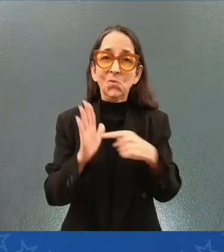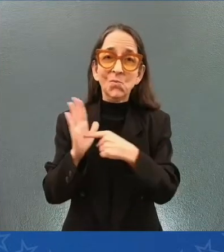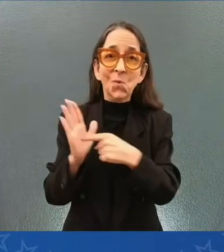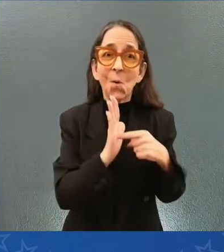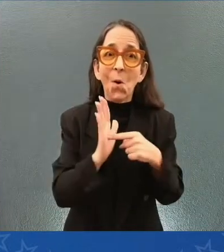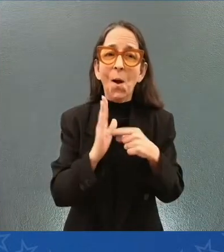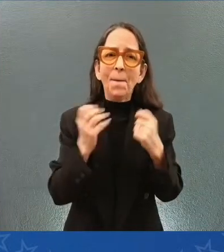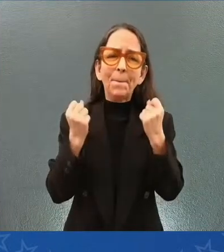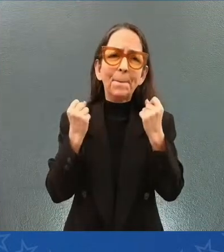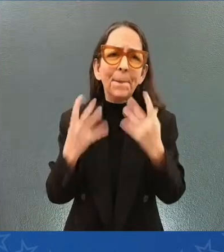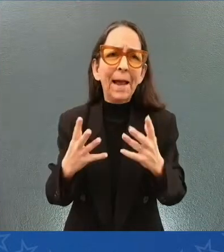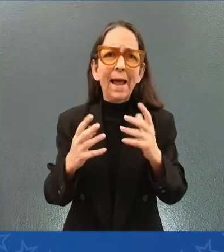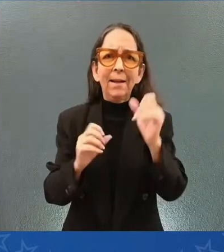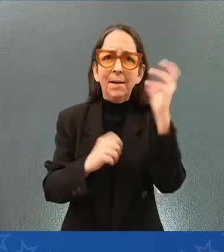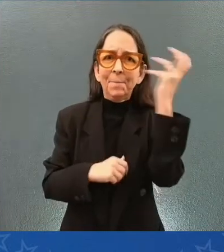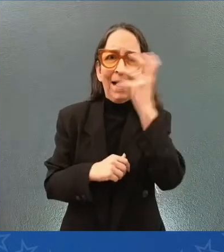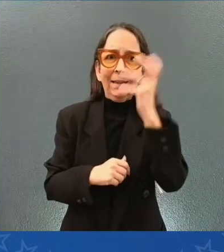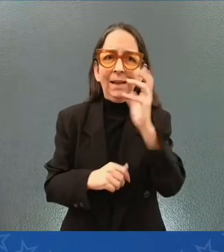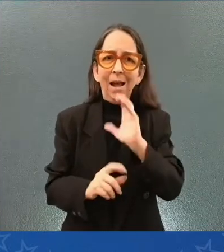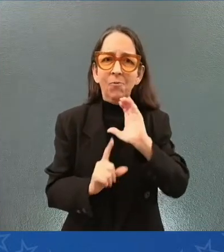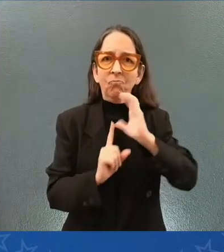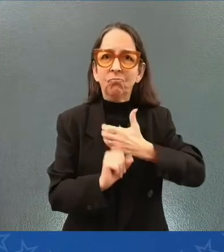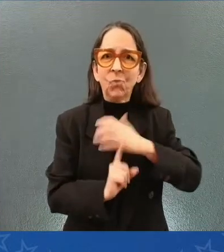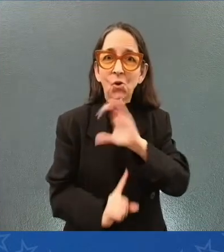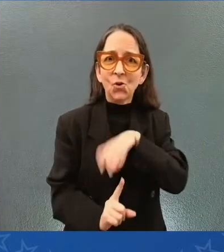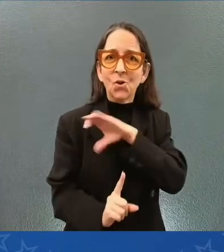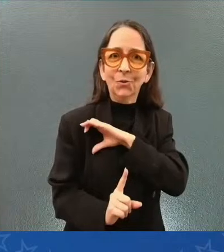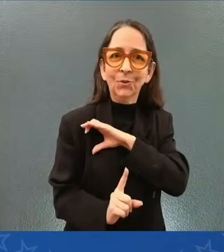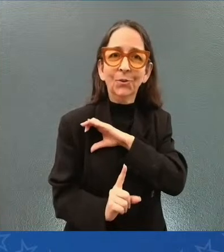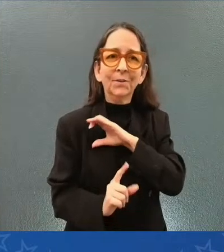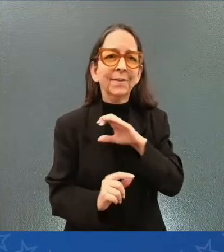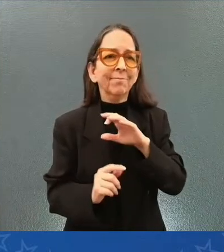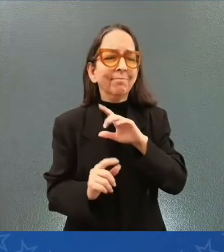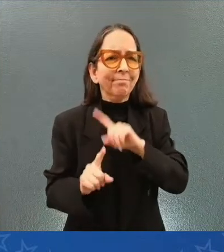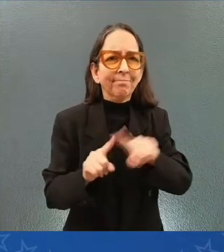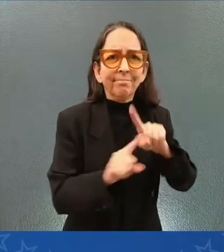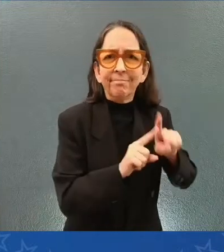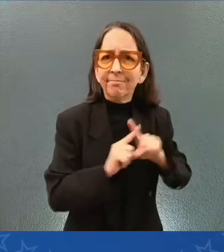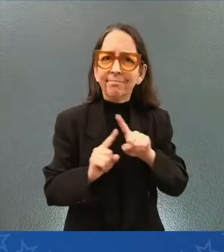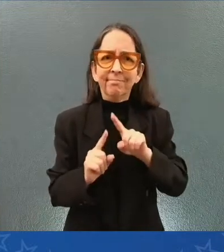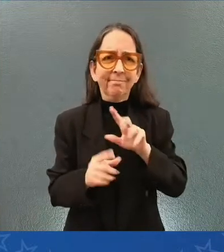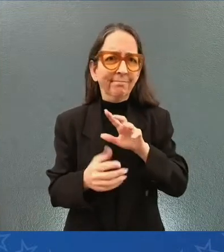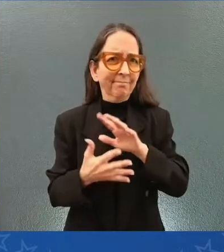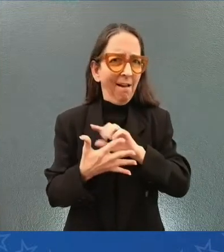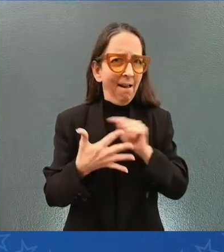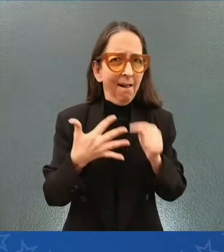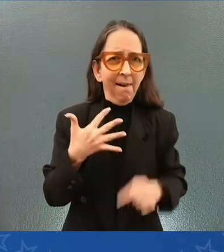From Alex B. Keaton to Marty McFly and more. With undaunted resilience and optimism,